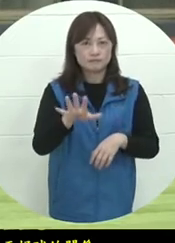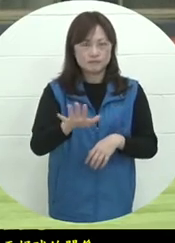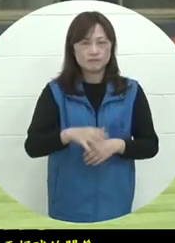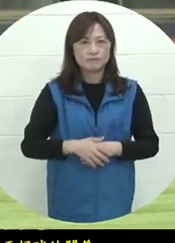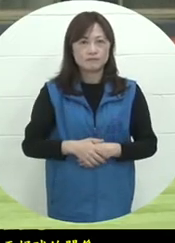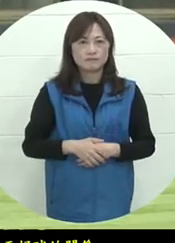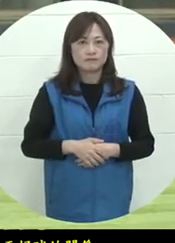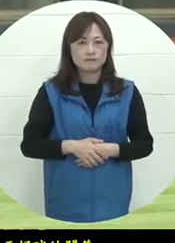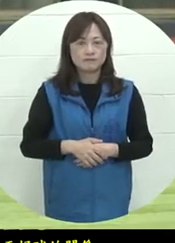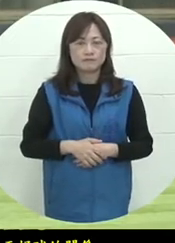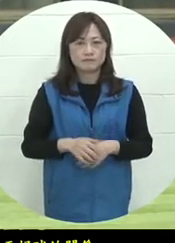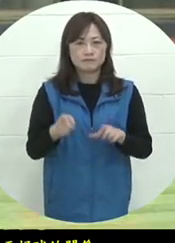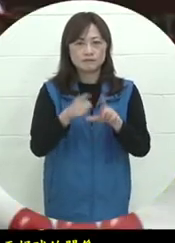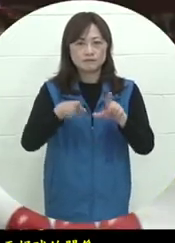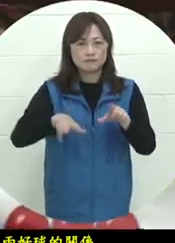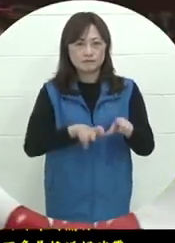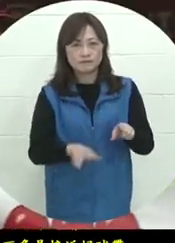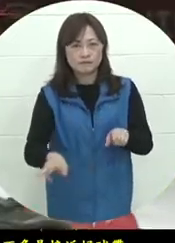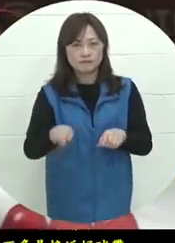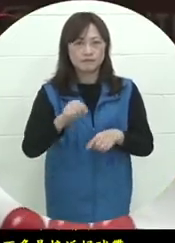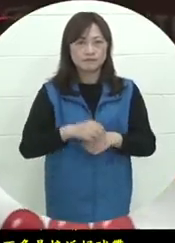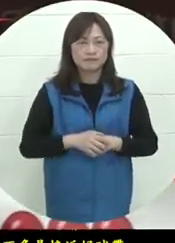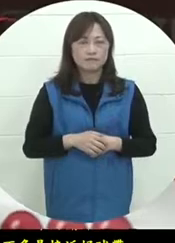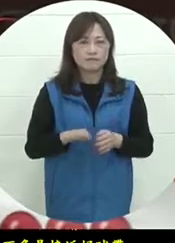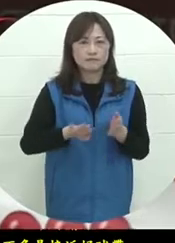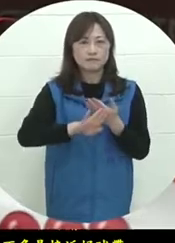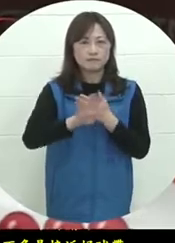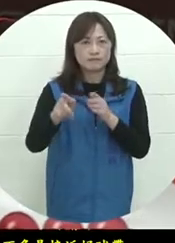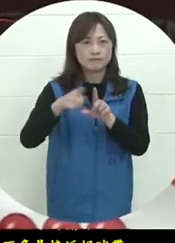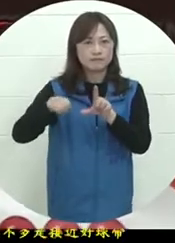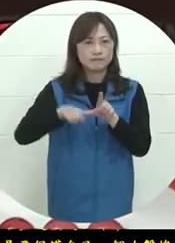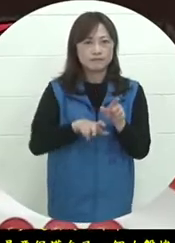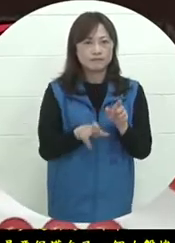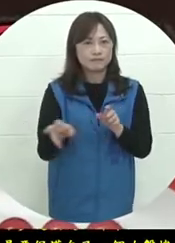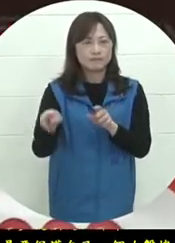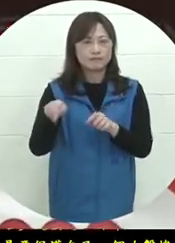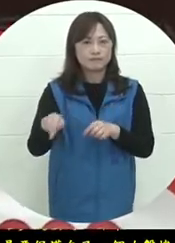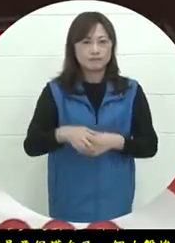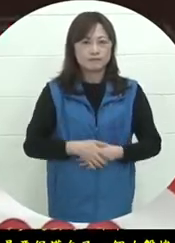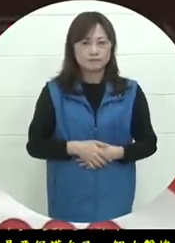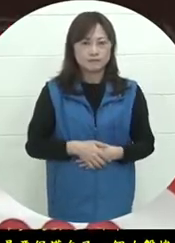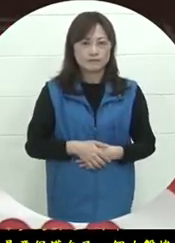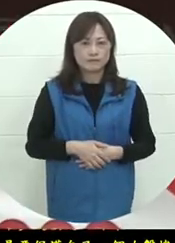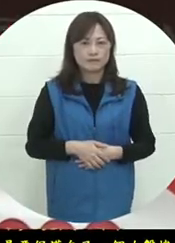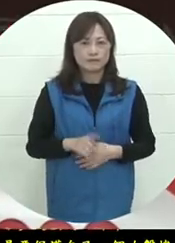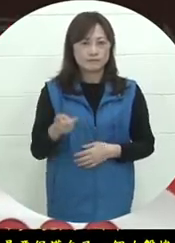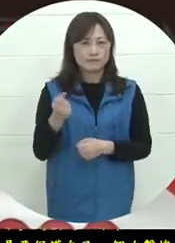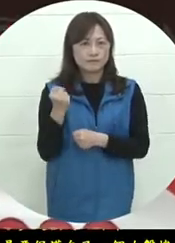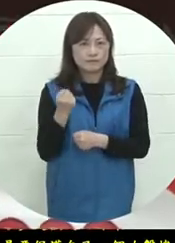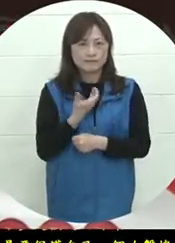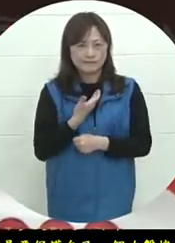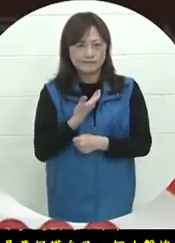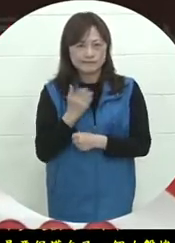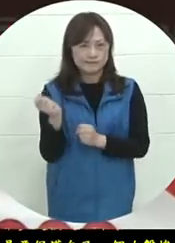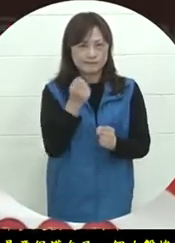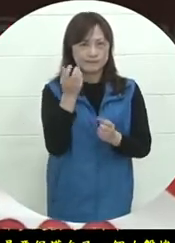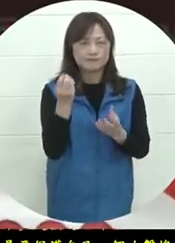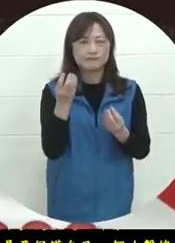the low-angle slider. On the outside corner, I held back the bat first , so the number of balls came to a good